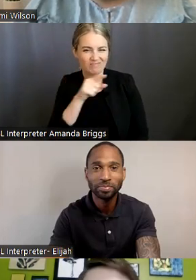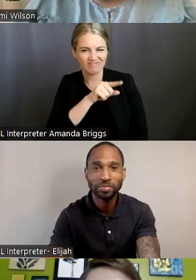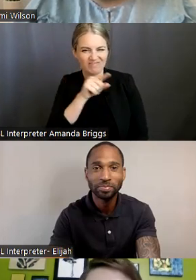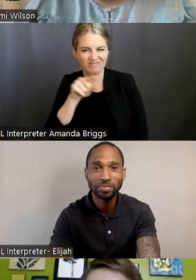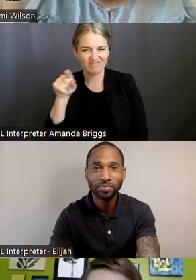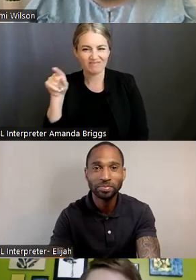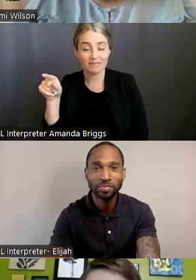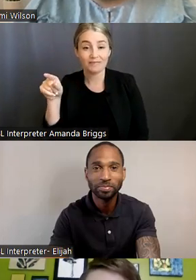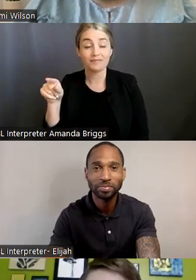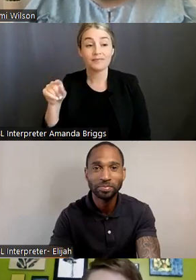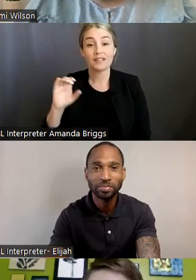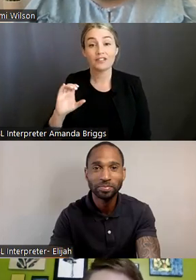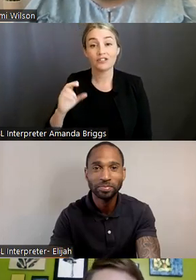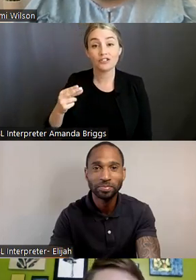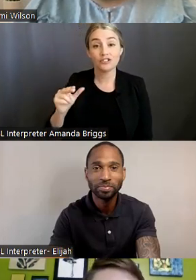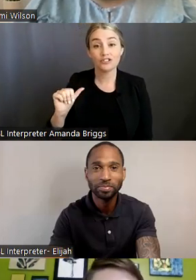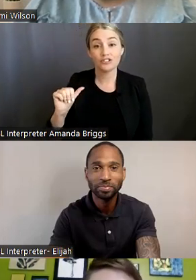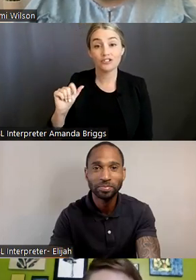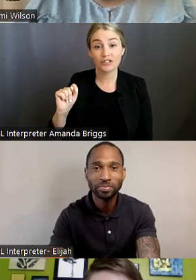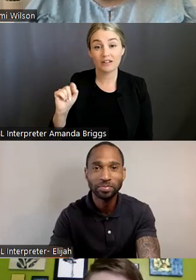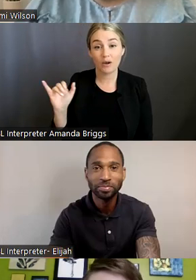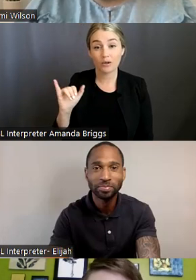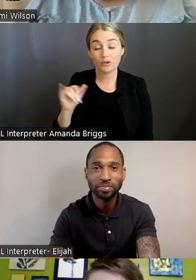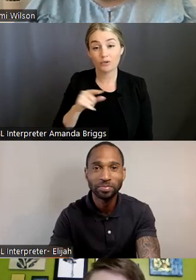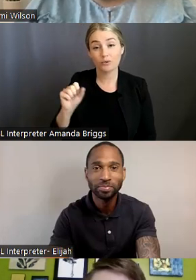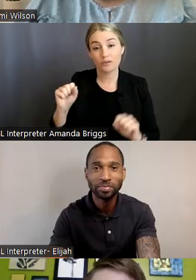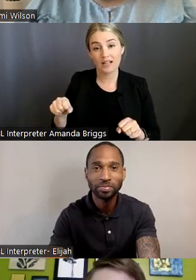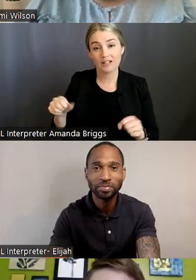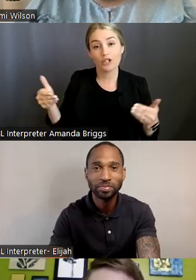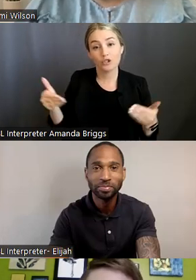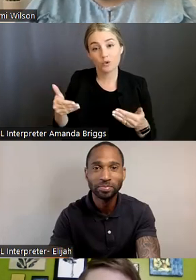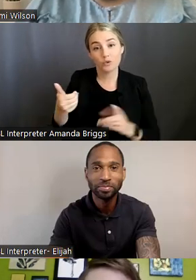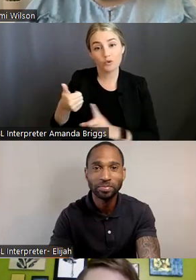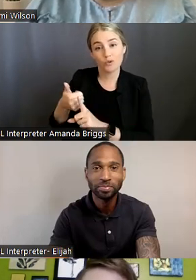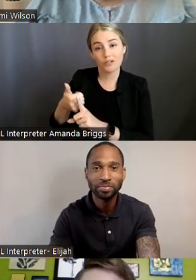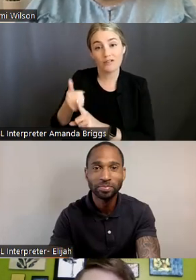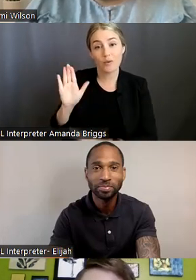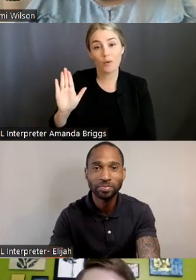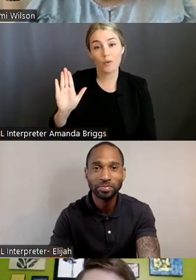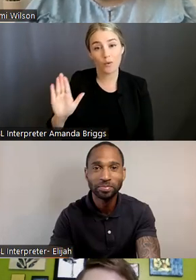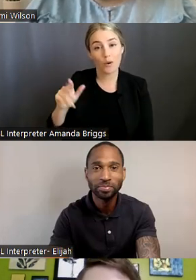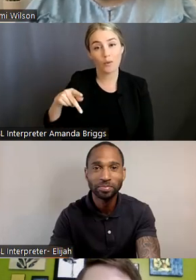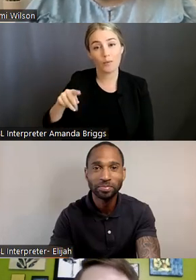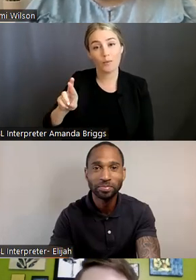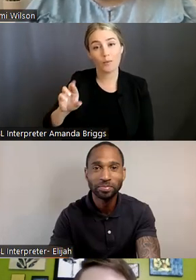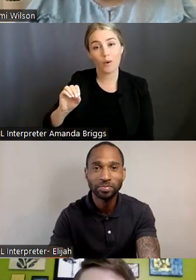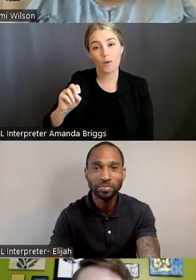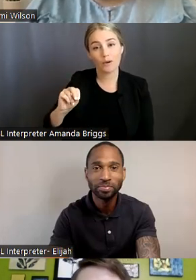all like to go ahead and introduce yourselves with your names, your pronouns, if you're comfortable sharing, as well as your organization, we would love to see who's